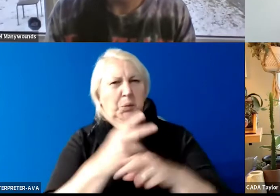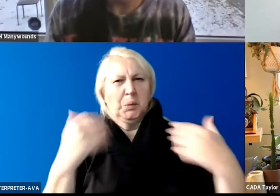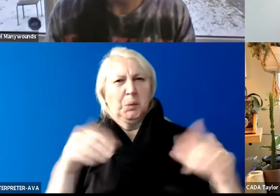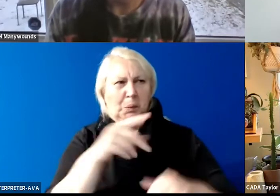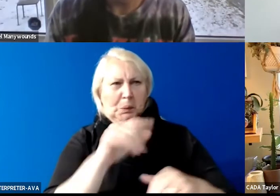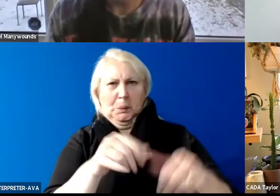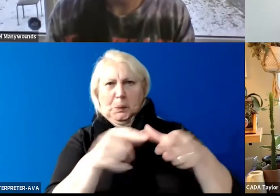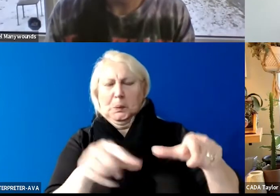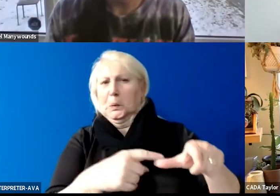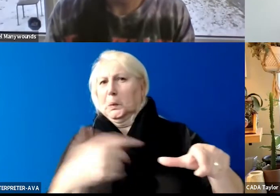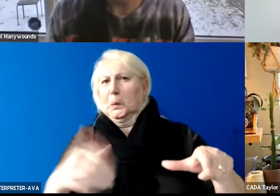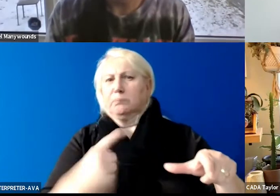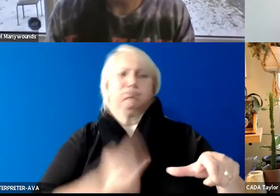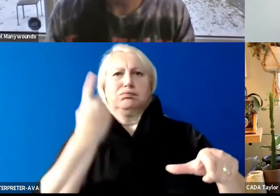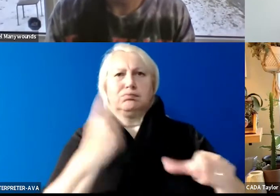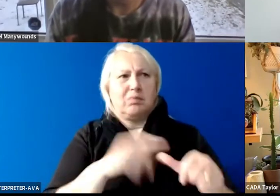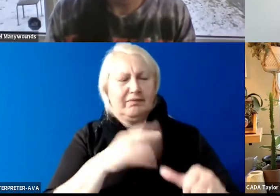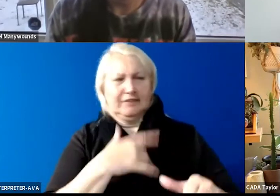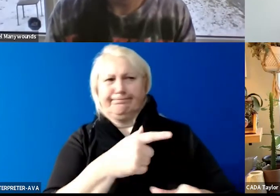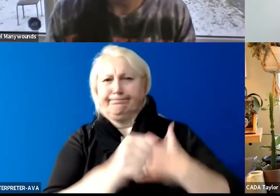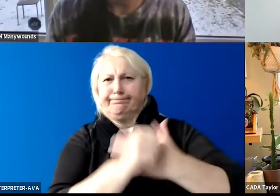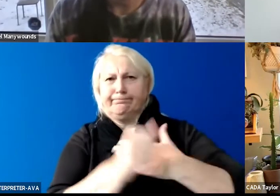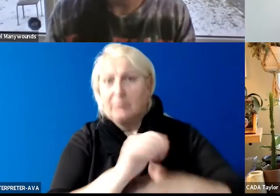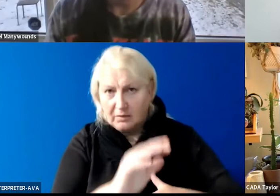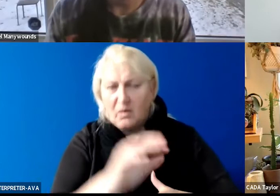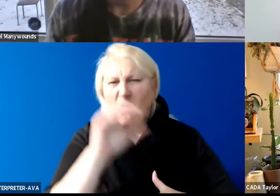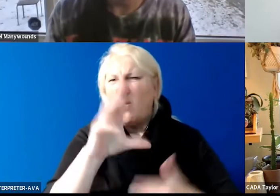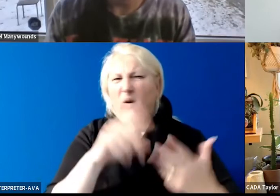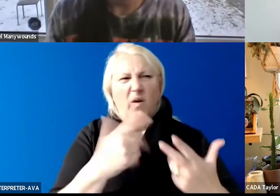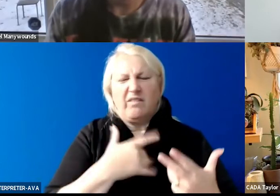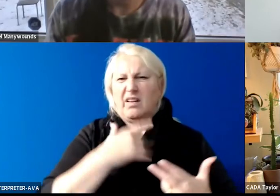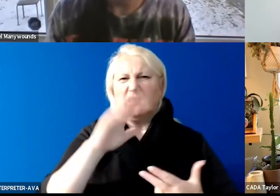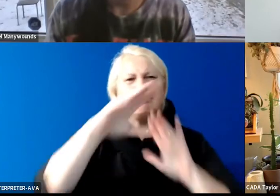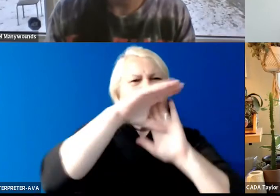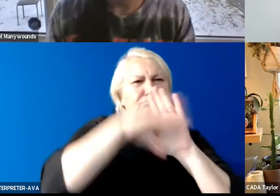or the accountable space guidelines are not being respected in any way. Part of my role today as